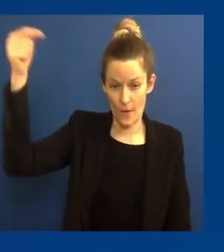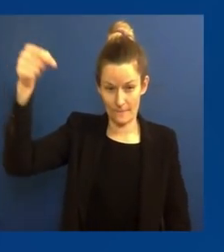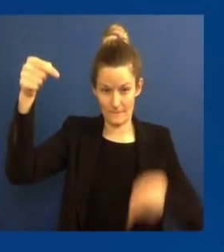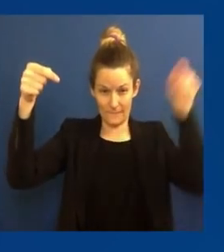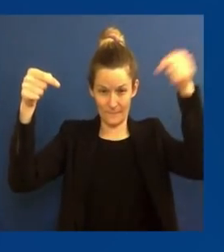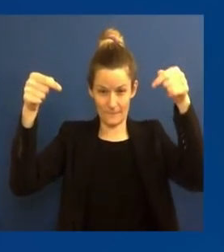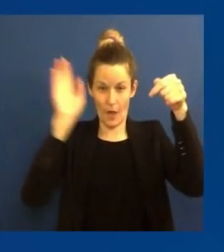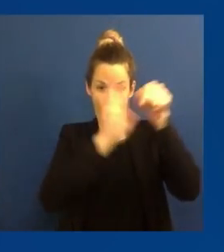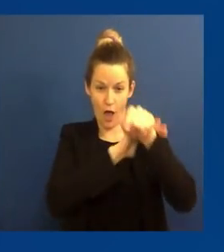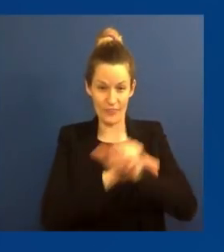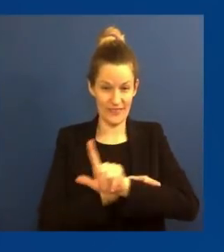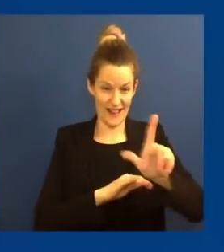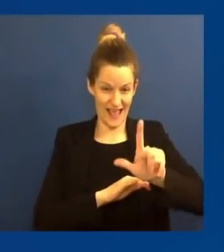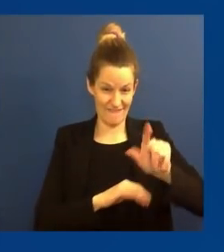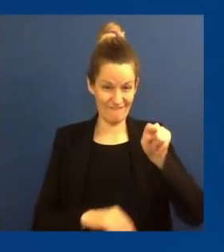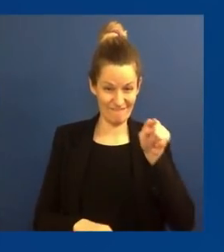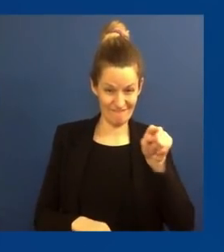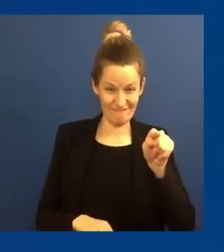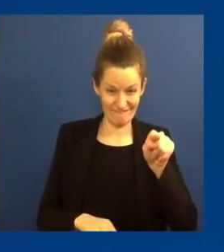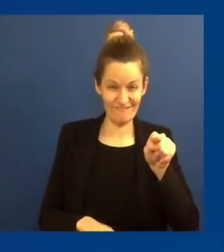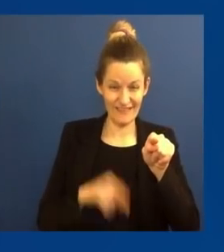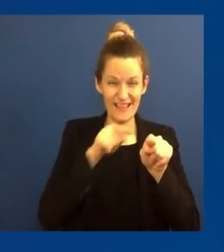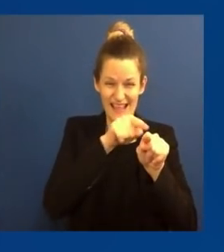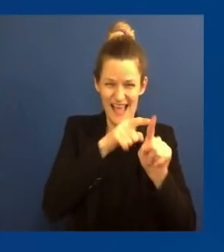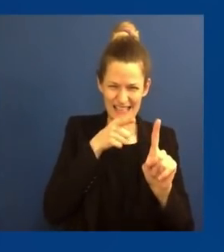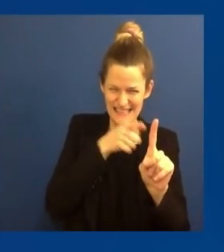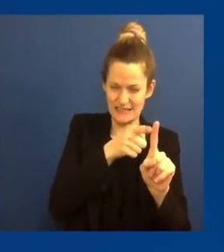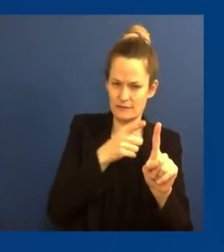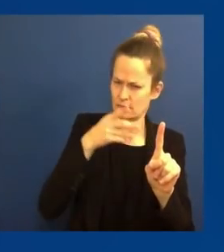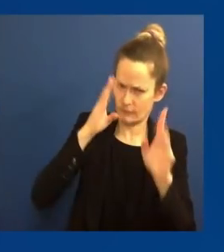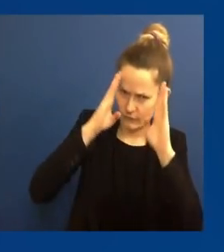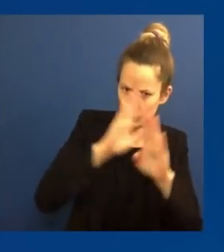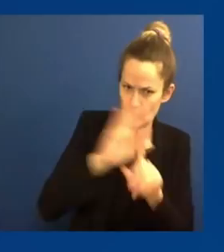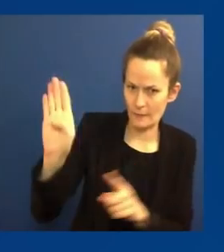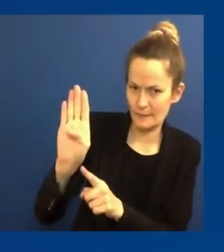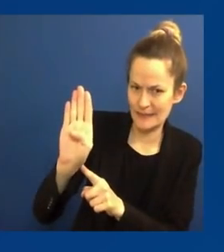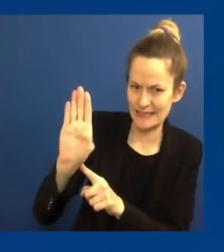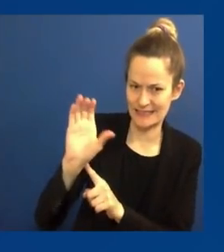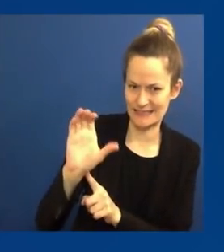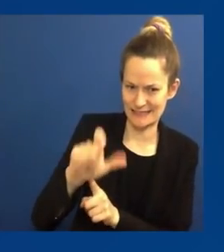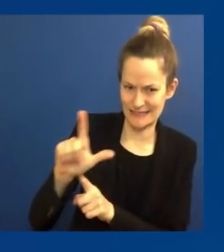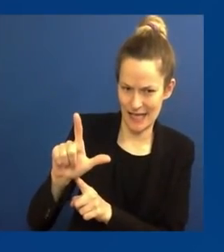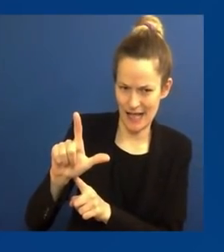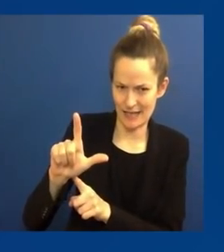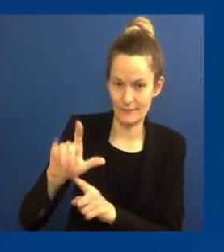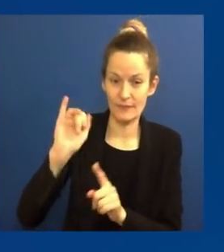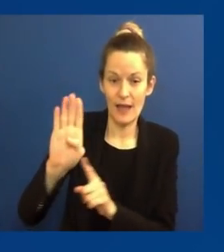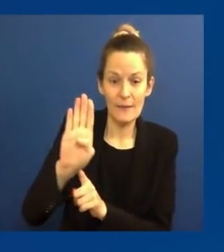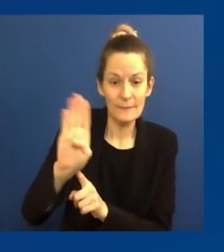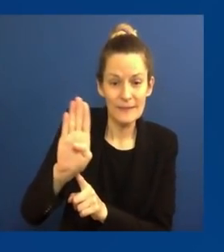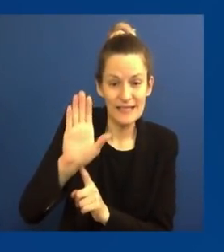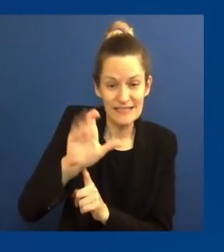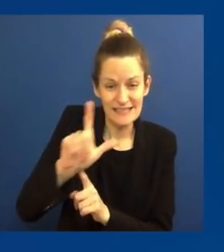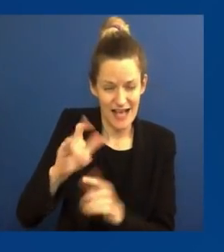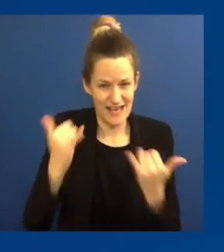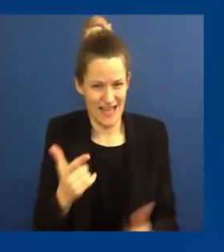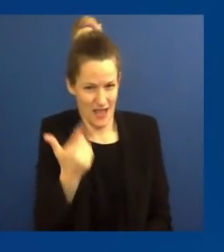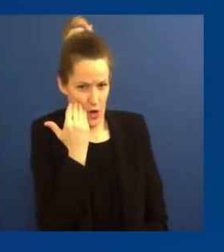And when a virus mutates the way these variants do, it causes changes that interfere very,